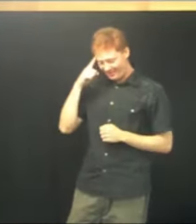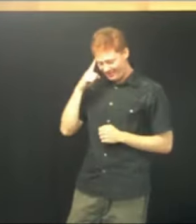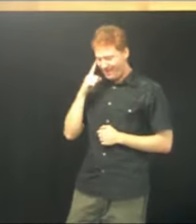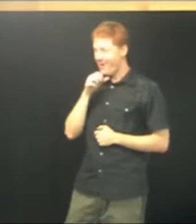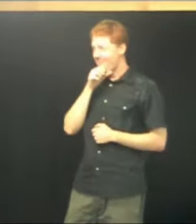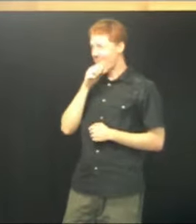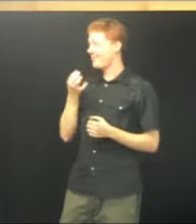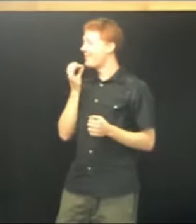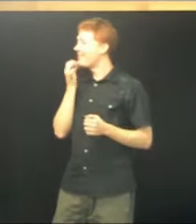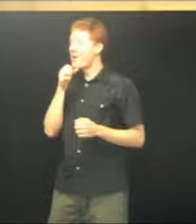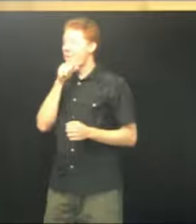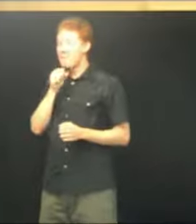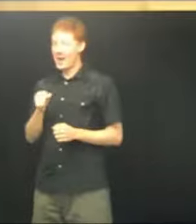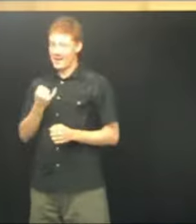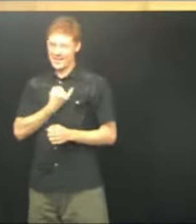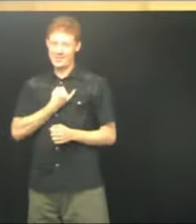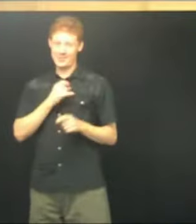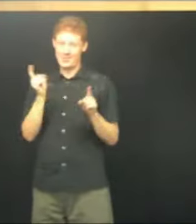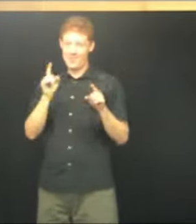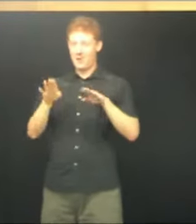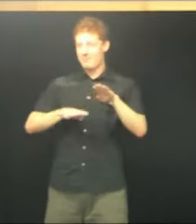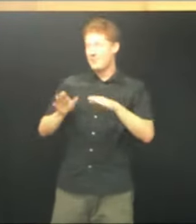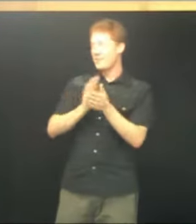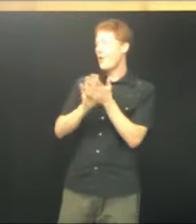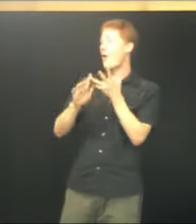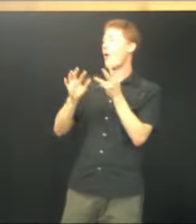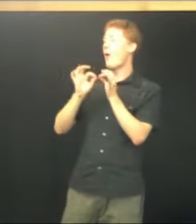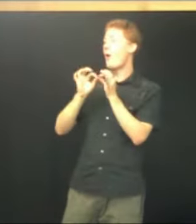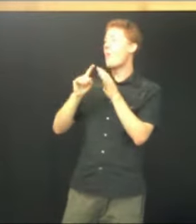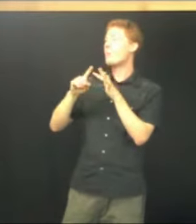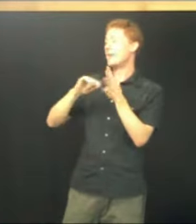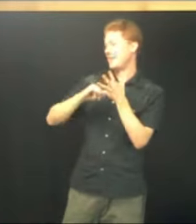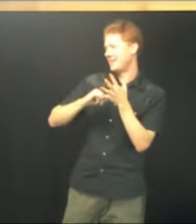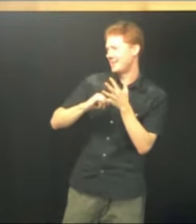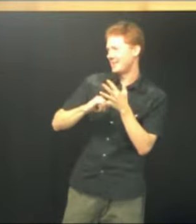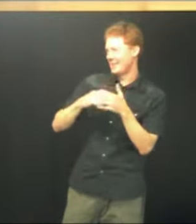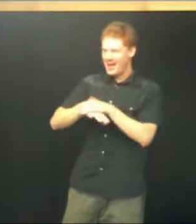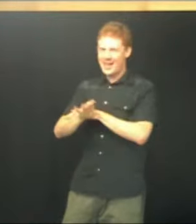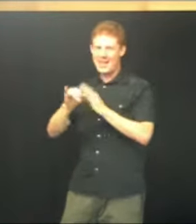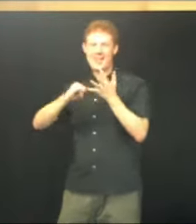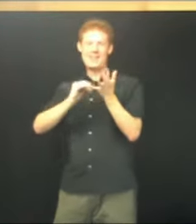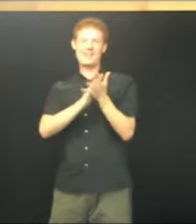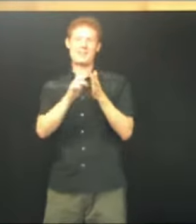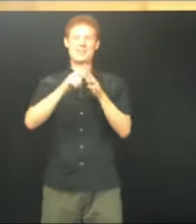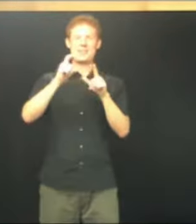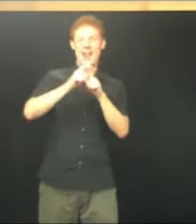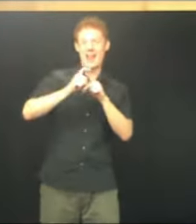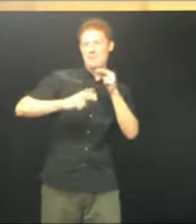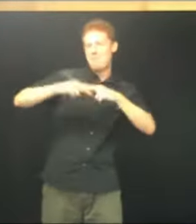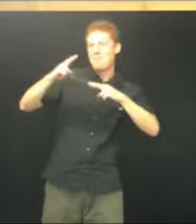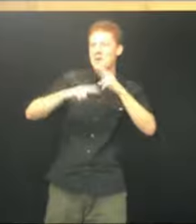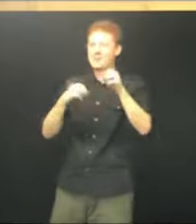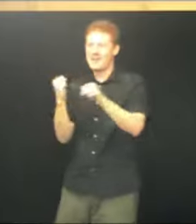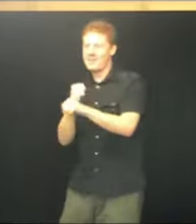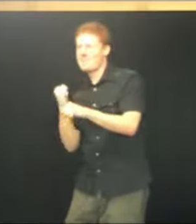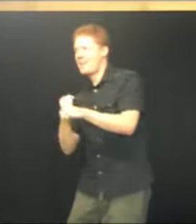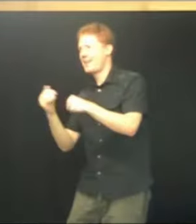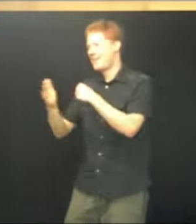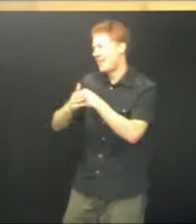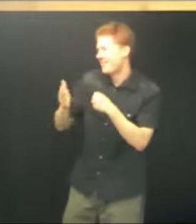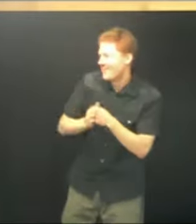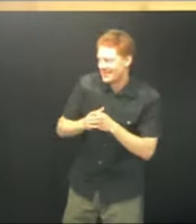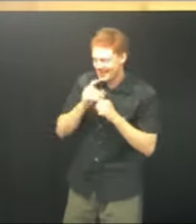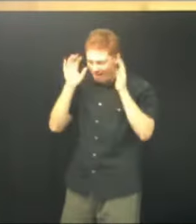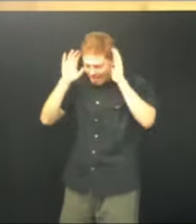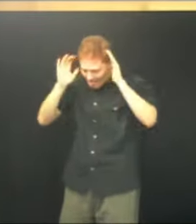I think men can be quite guilty of making themselves busy with hobbies, in the shed making and fixing things